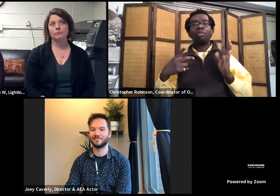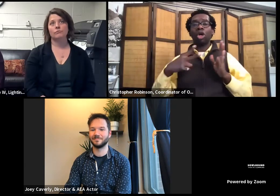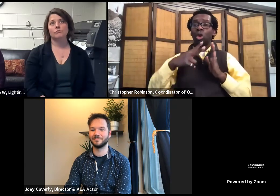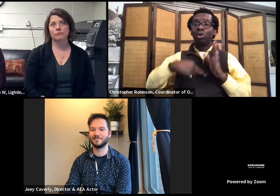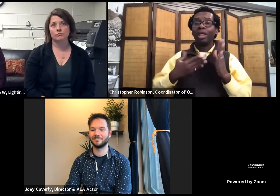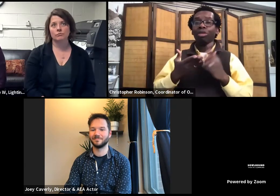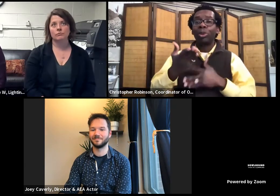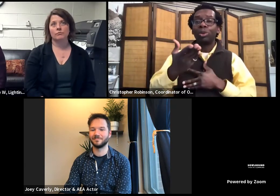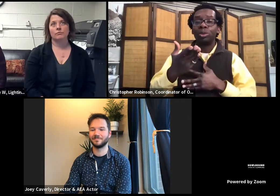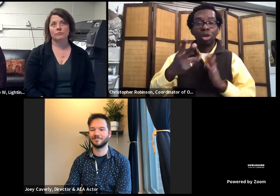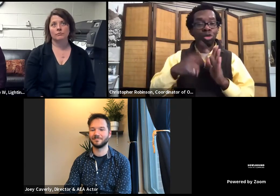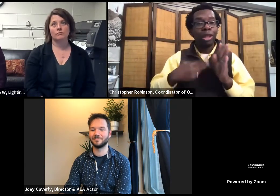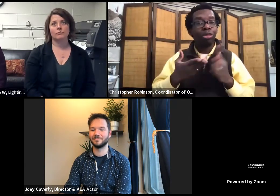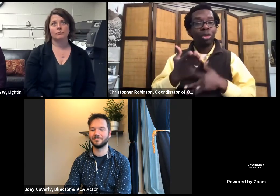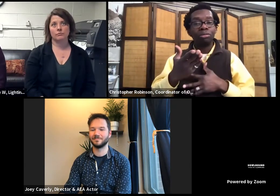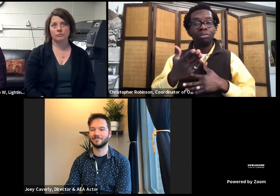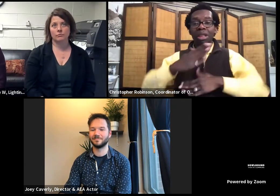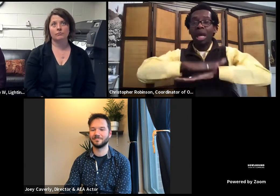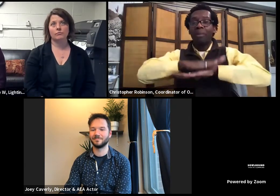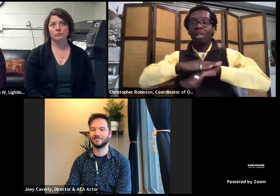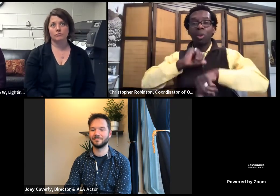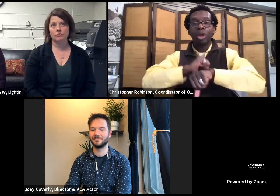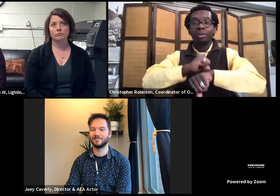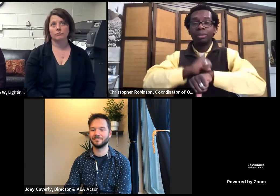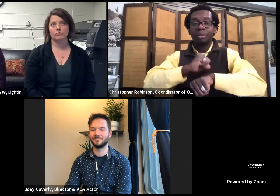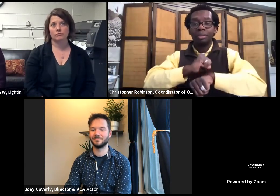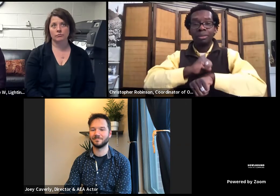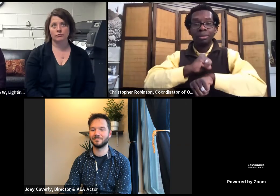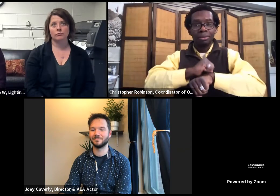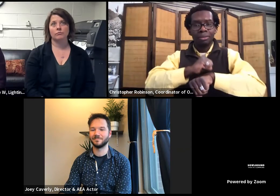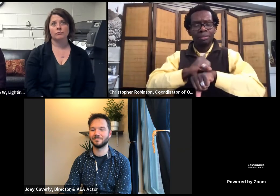For example, read-throughs, table reads.